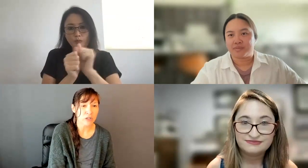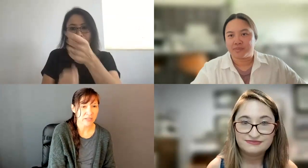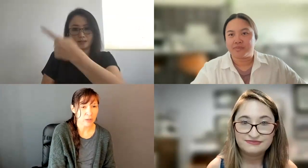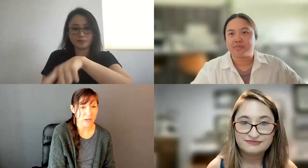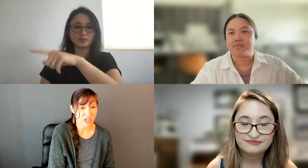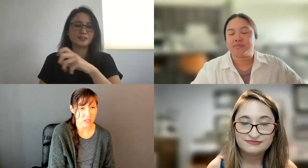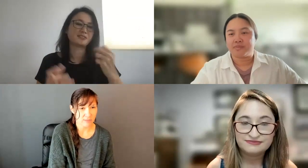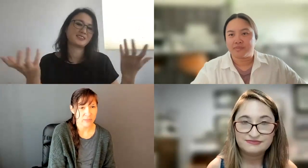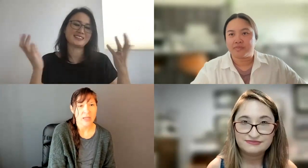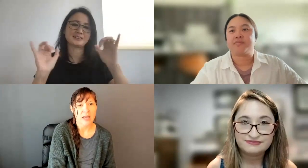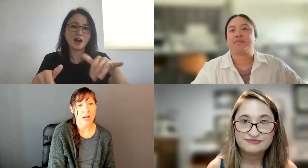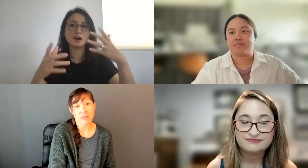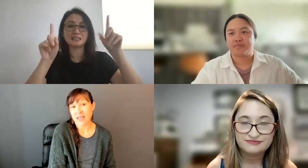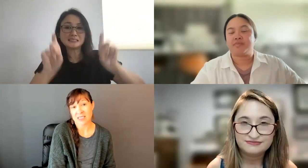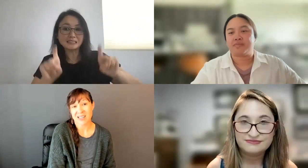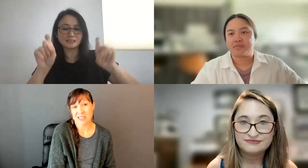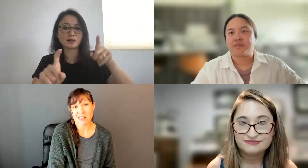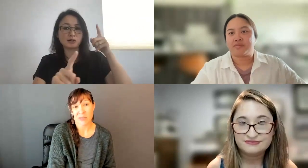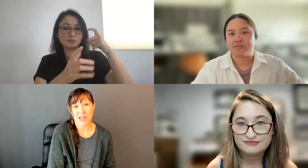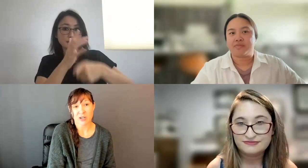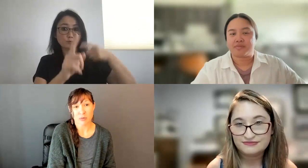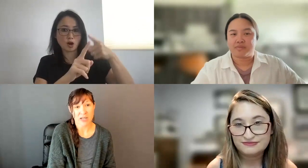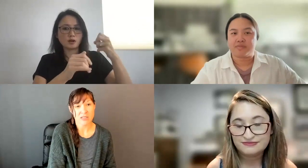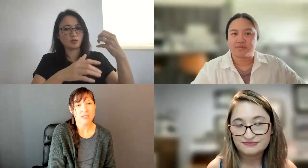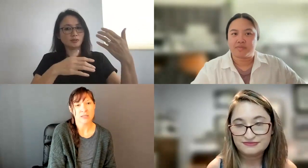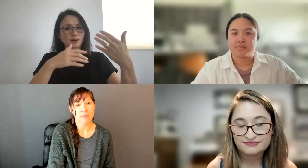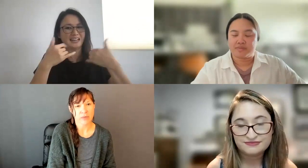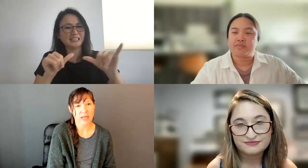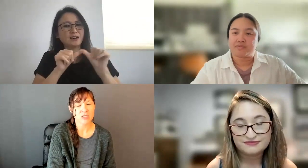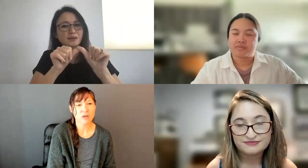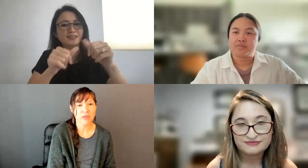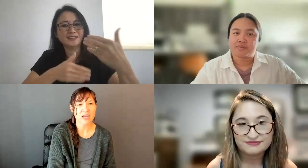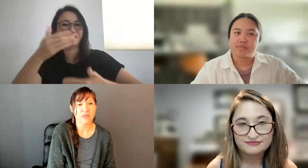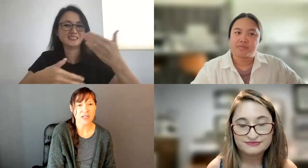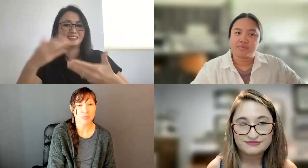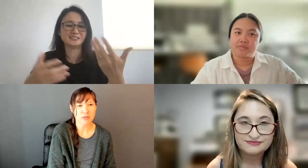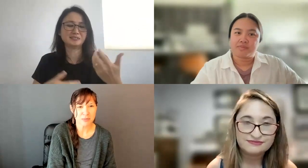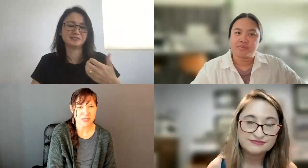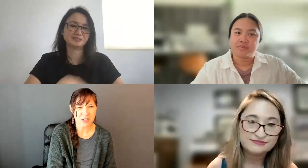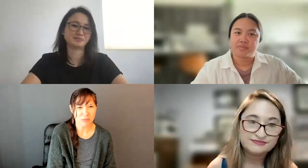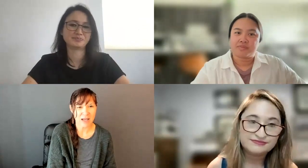and I had to make sure we were on the same page. So we were testing out some price points, and honestly, that is still a little bit